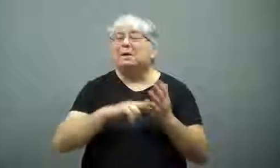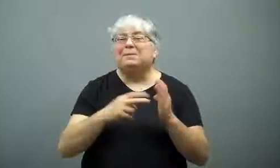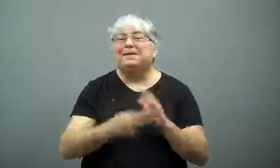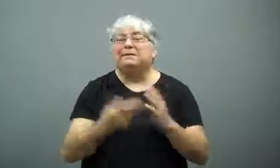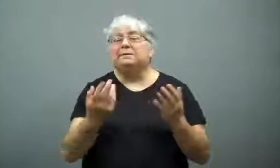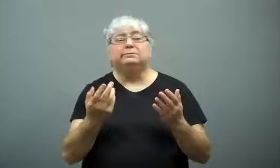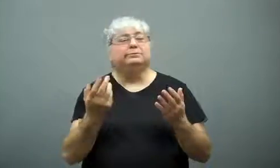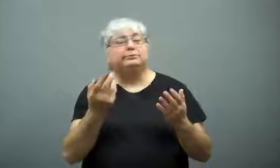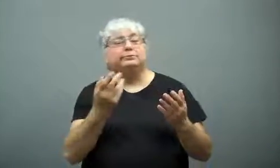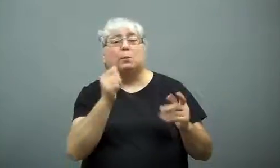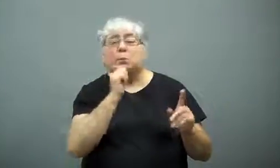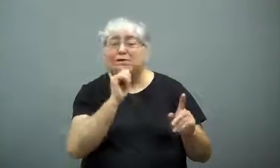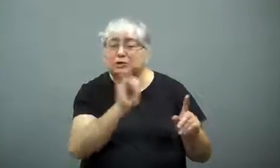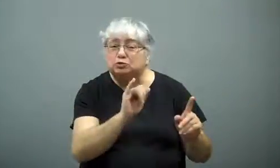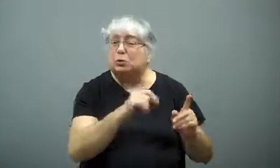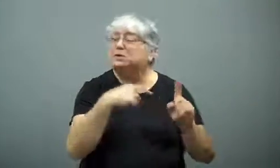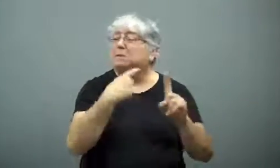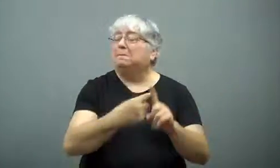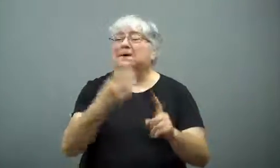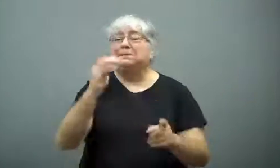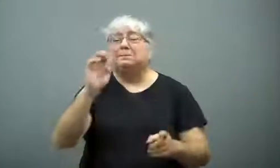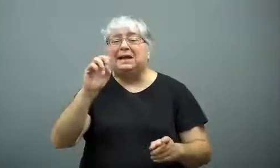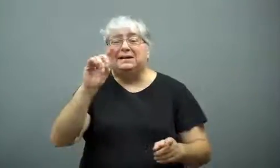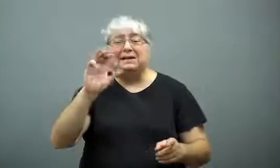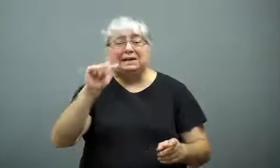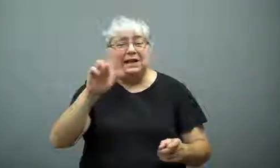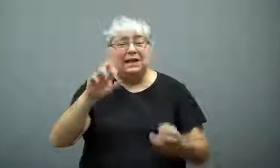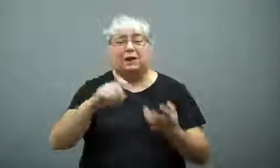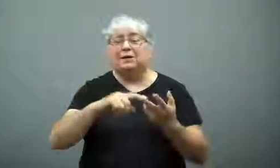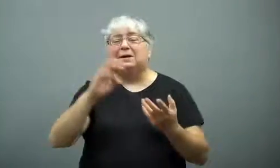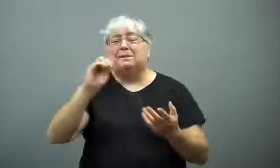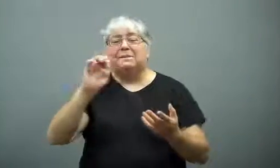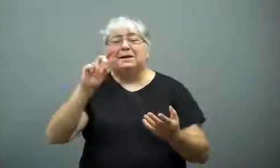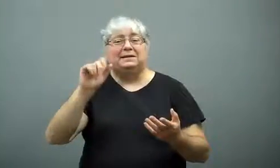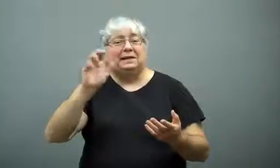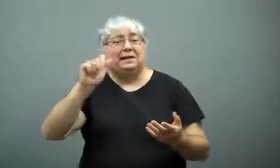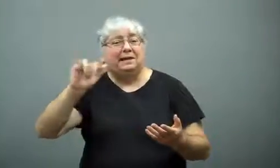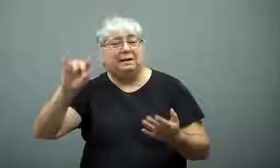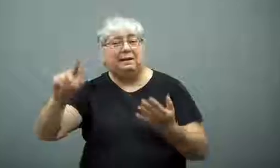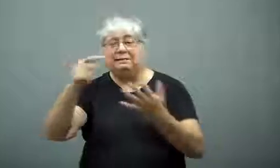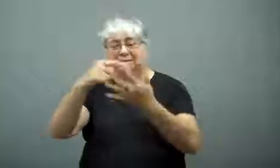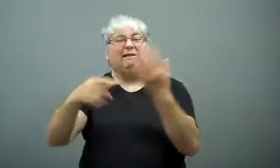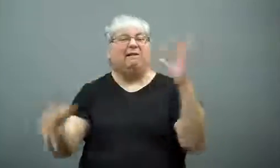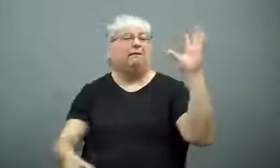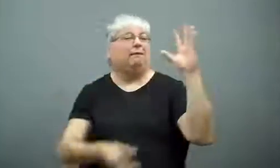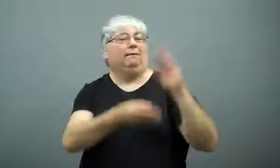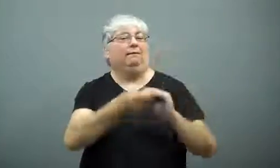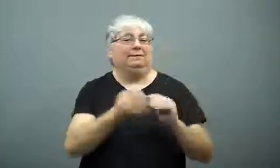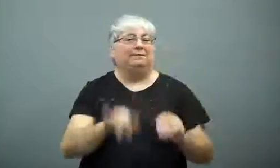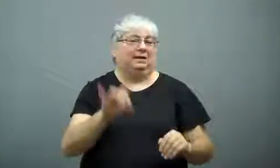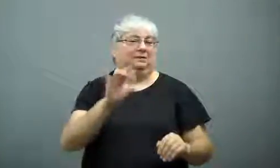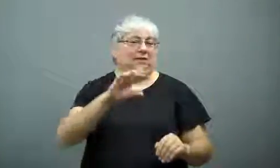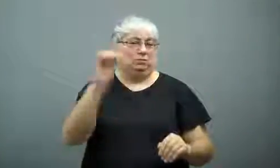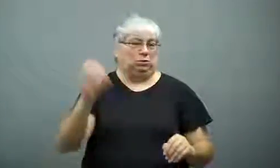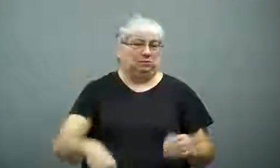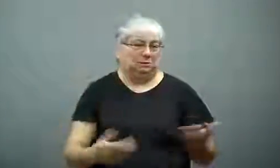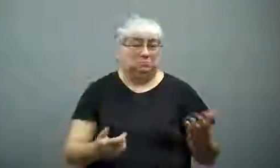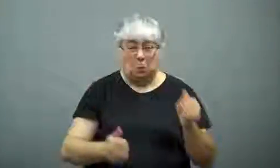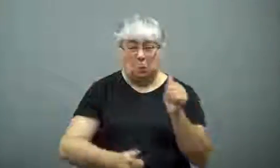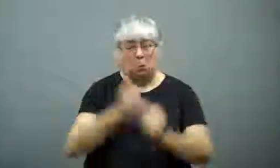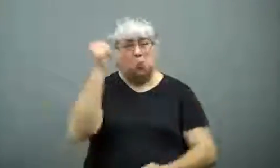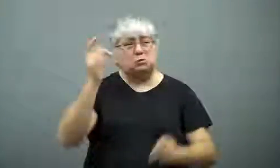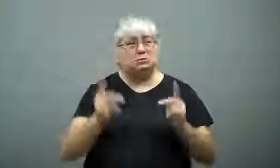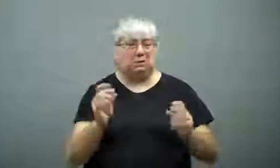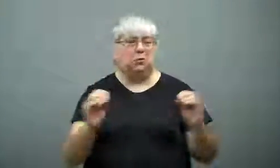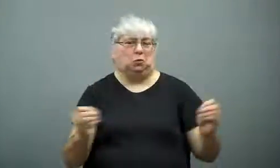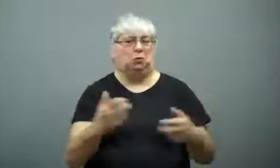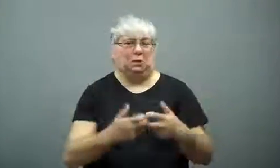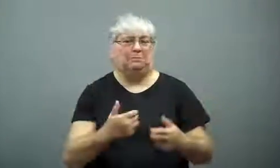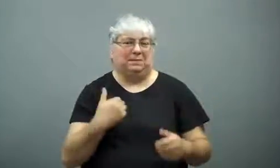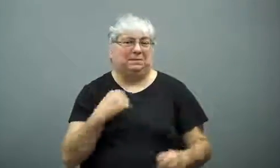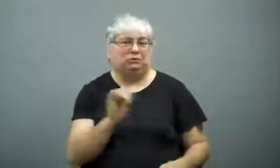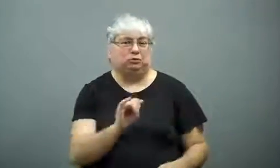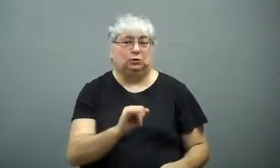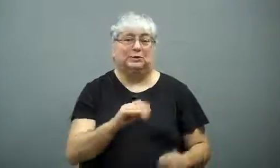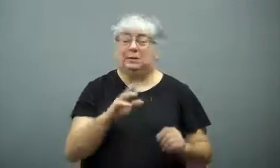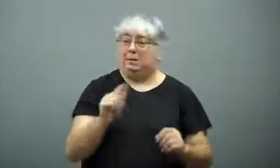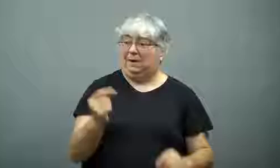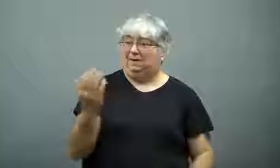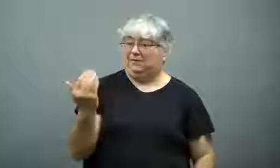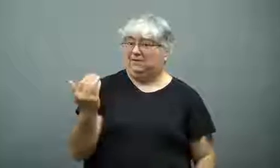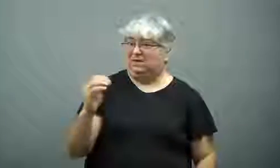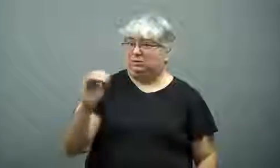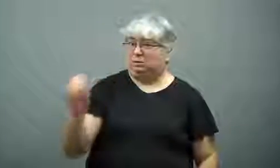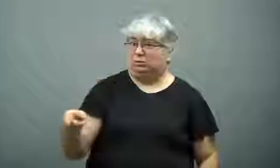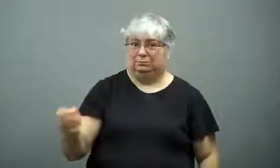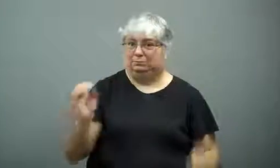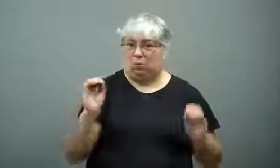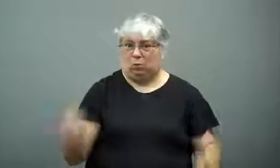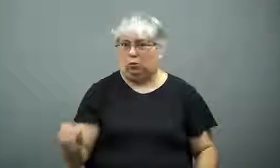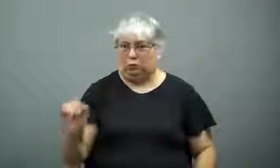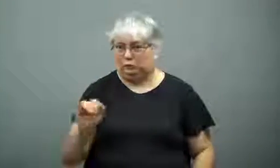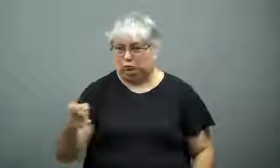private insurance, medicare or medicaid.